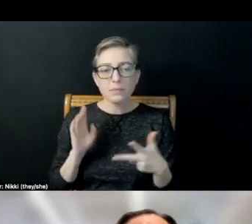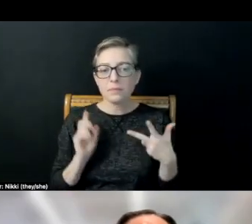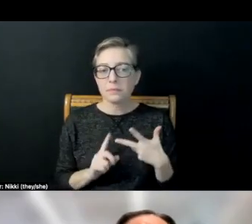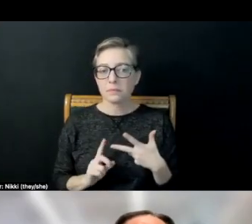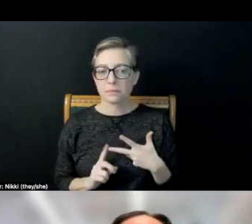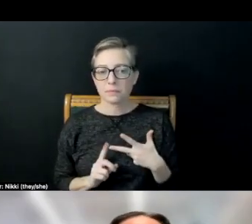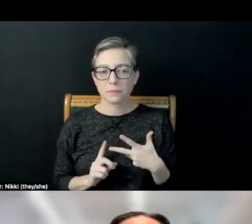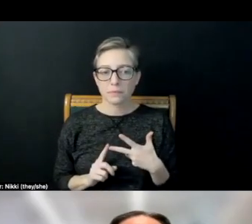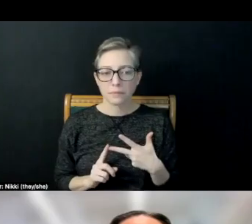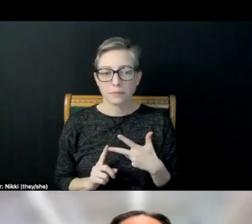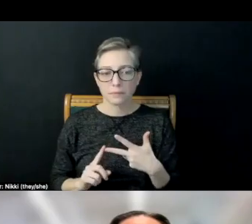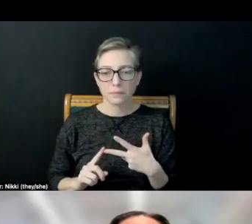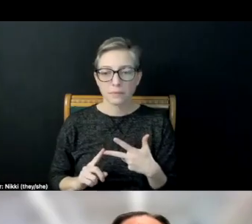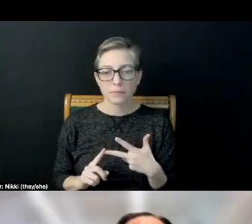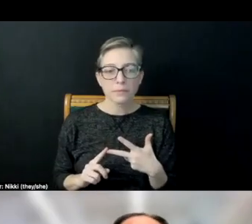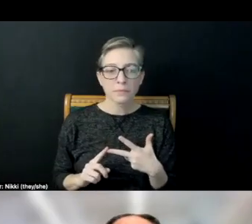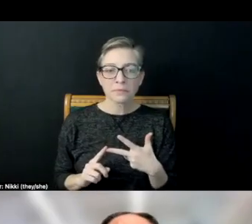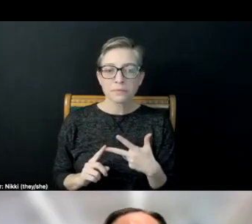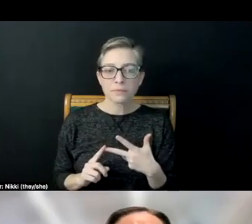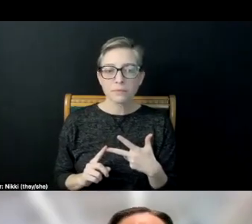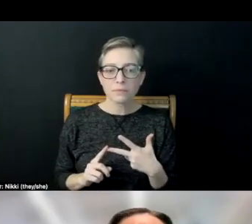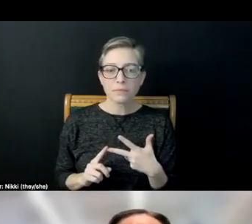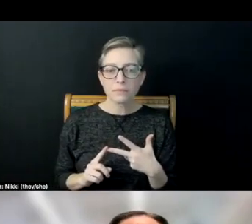and finally, we're going to talk a bit about